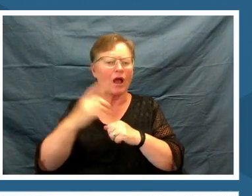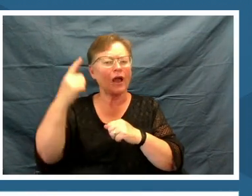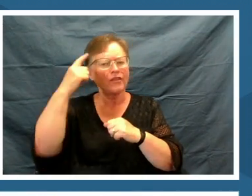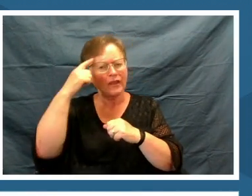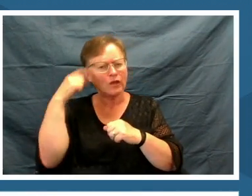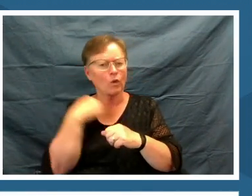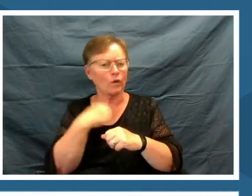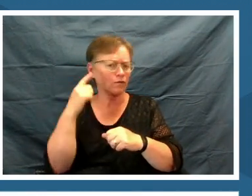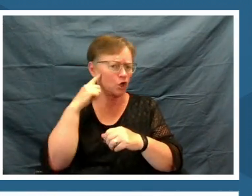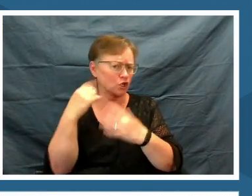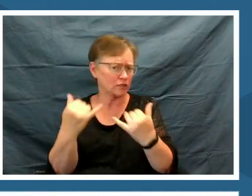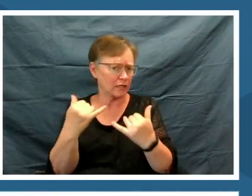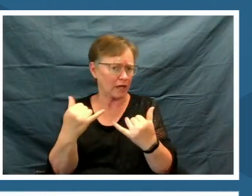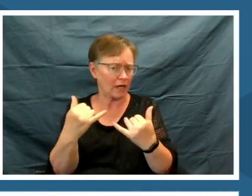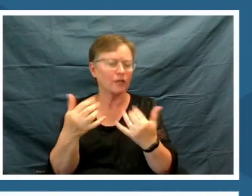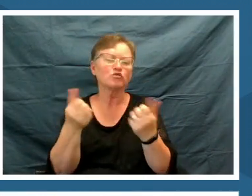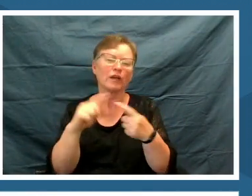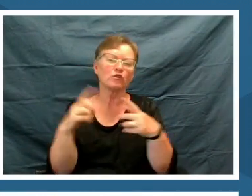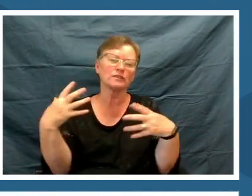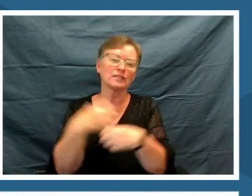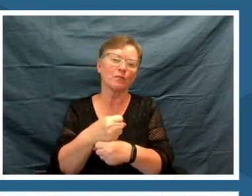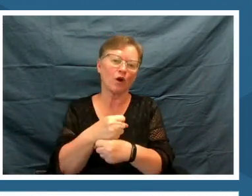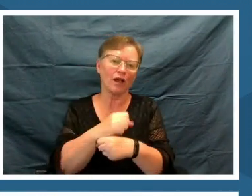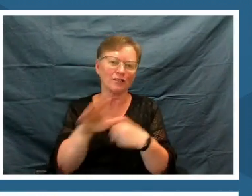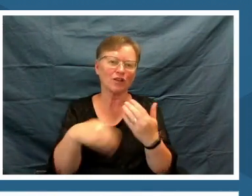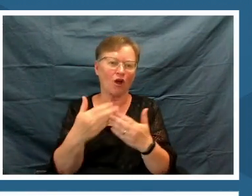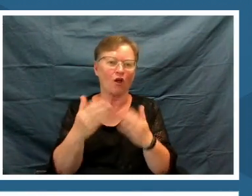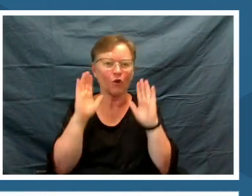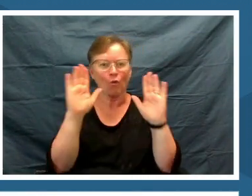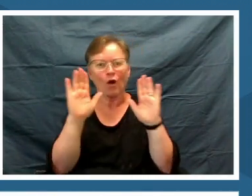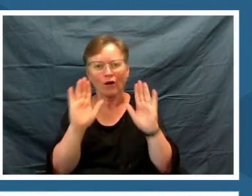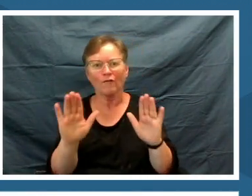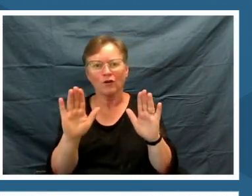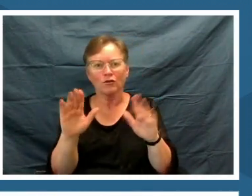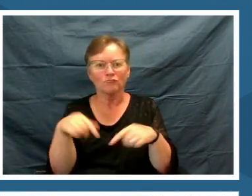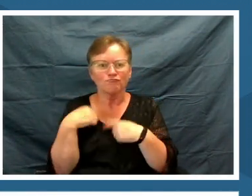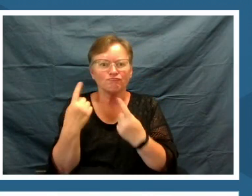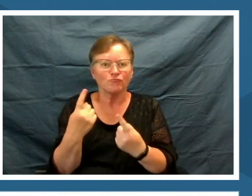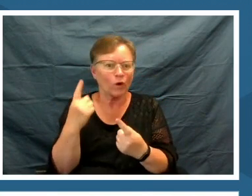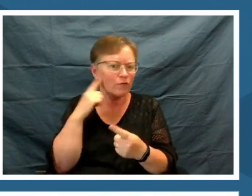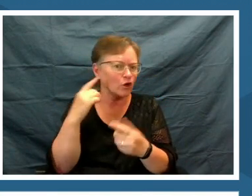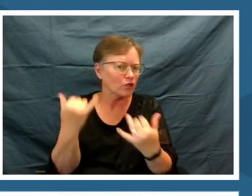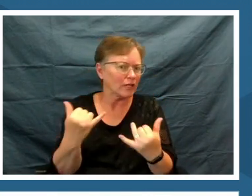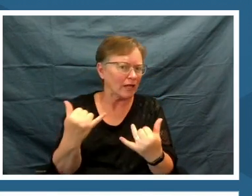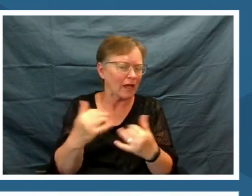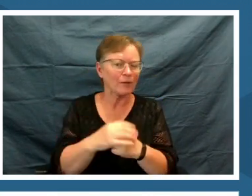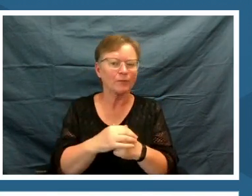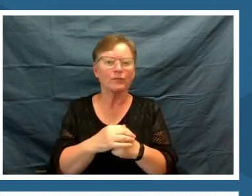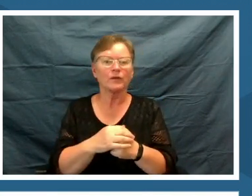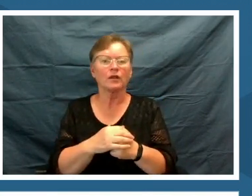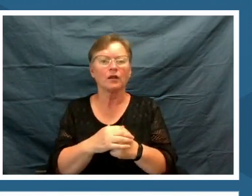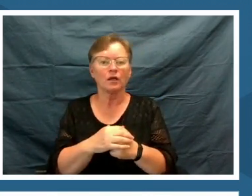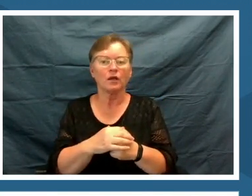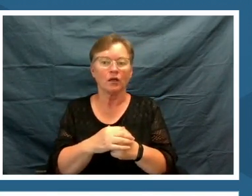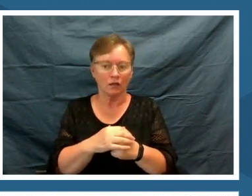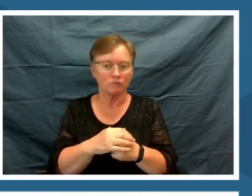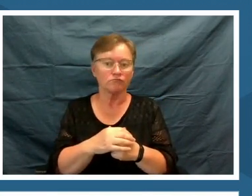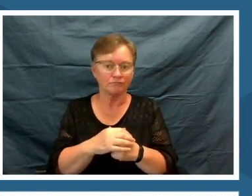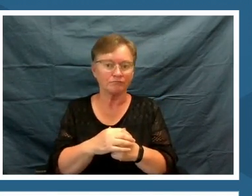wonderful things that uh we heard today that the case for convergence